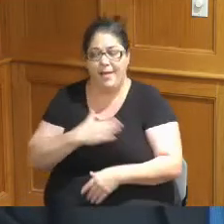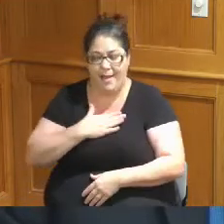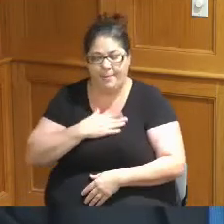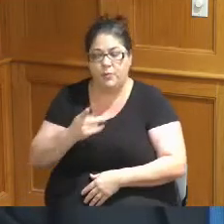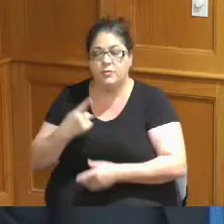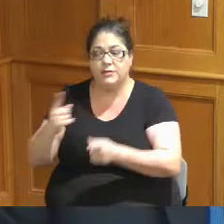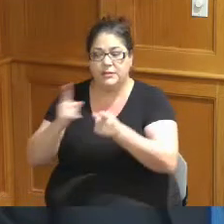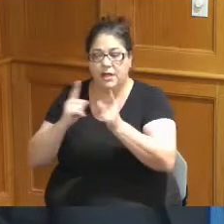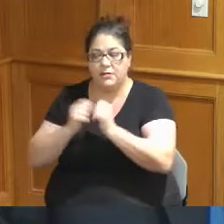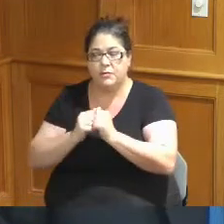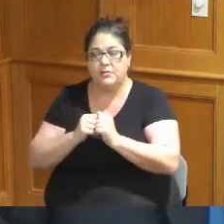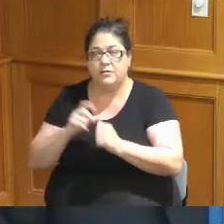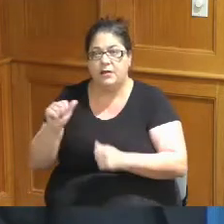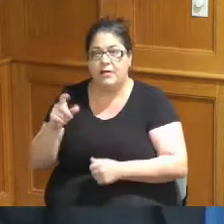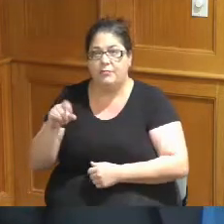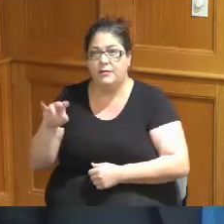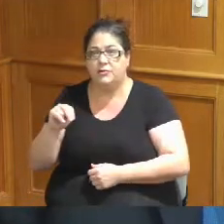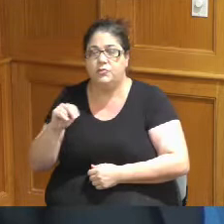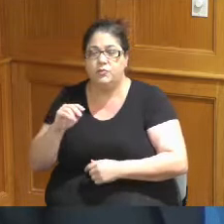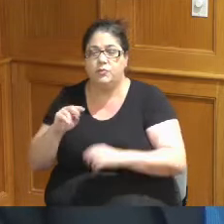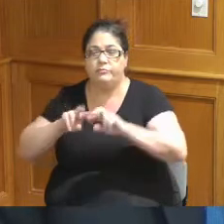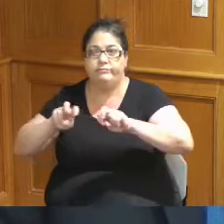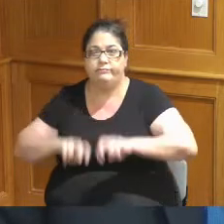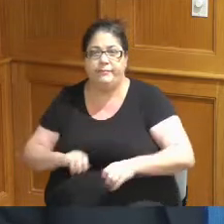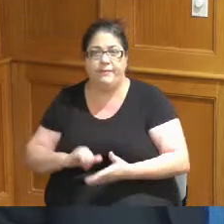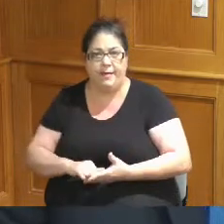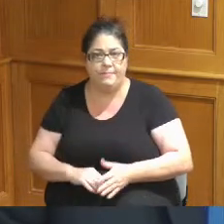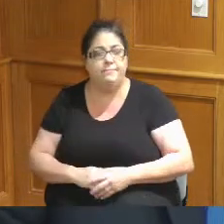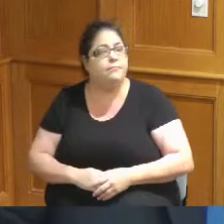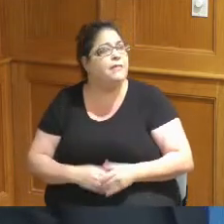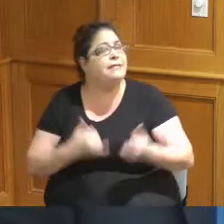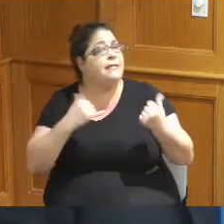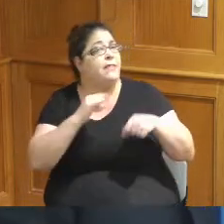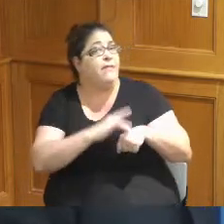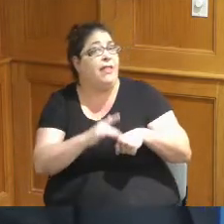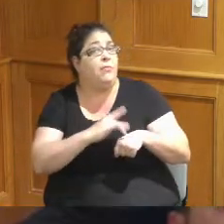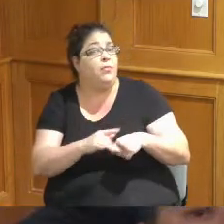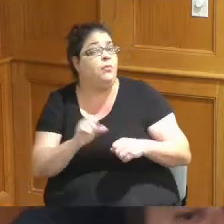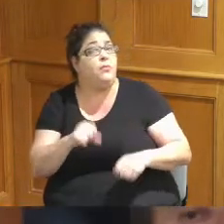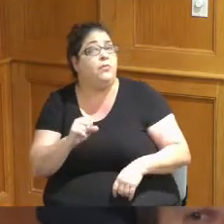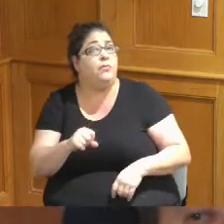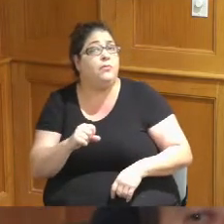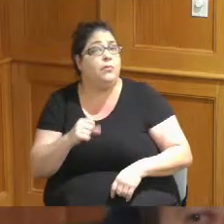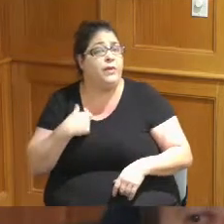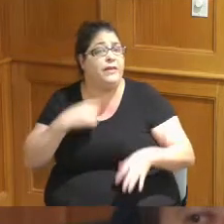Administration to try to sort through be available I mean we have determined that those funds are